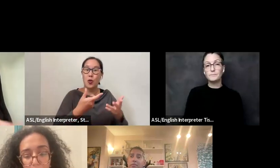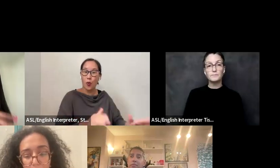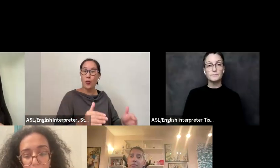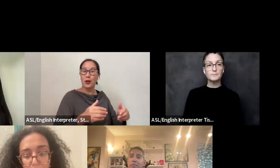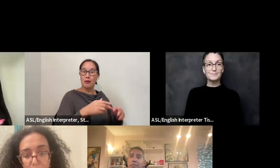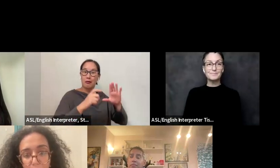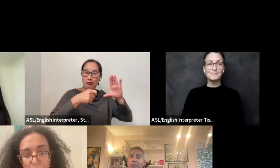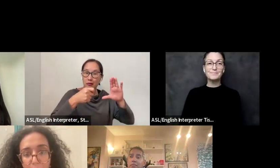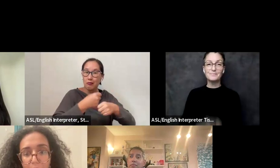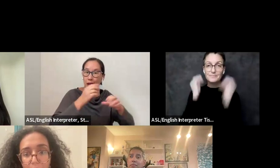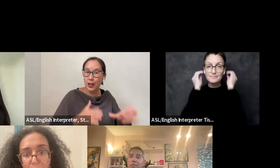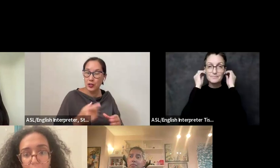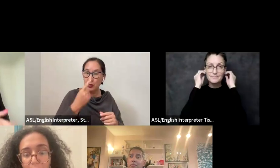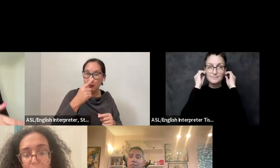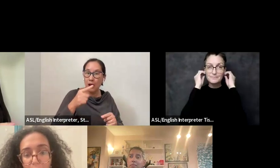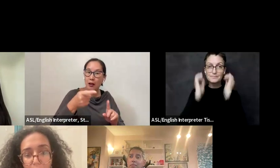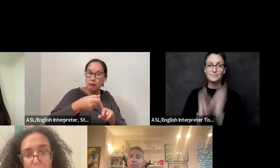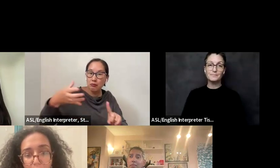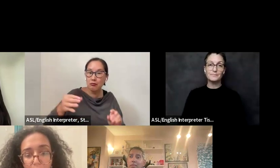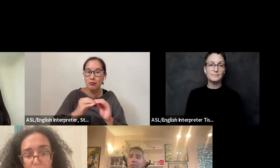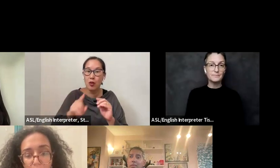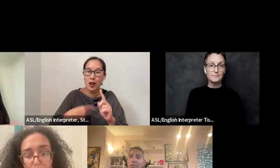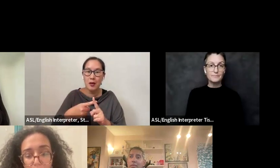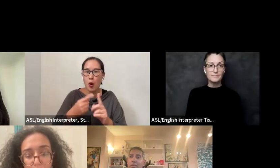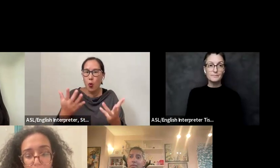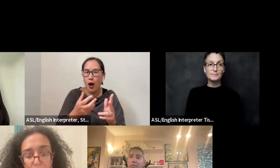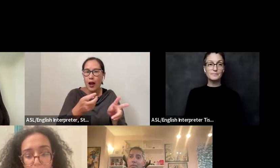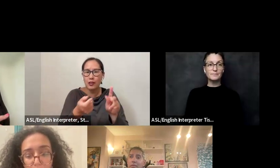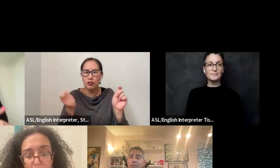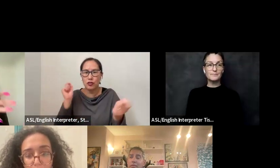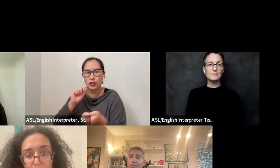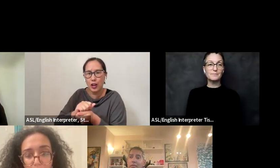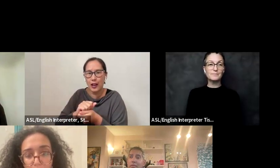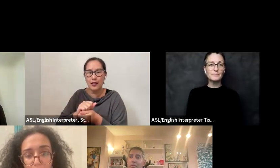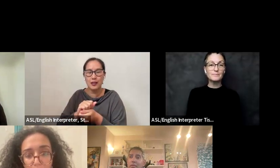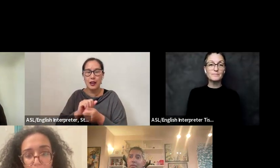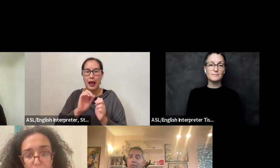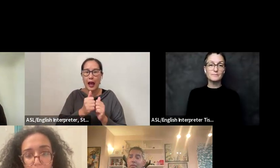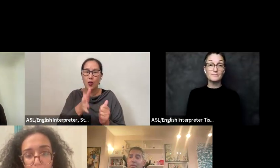So can you tell me a little bit about how that changed, your perspective on filmmaking